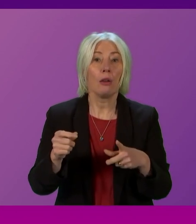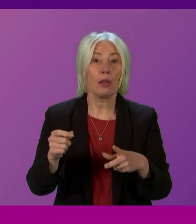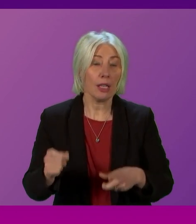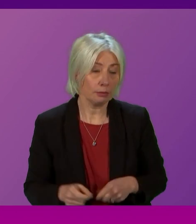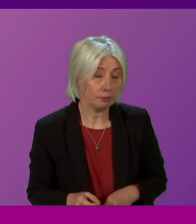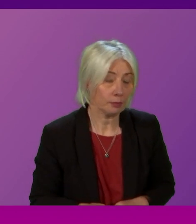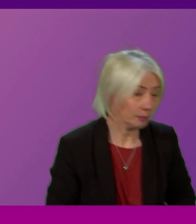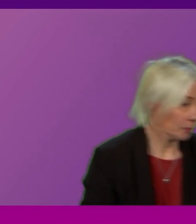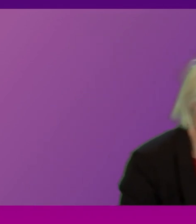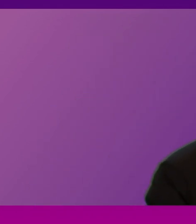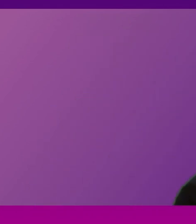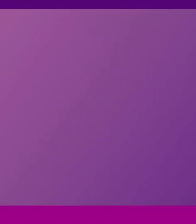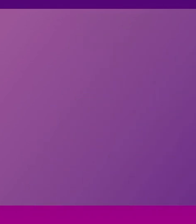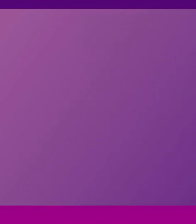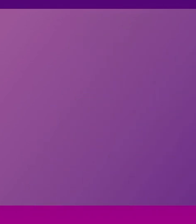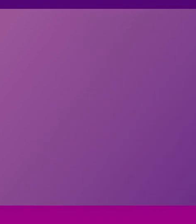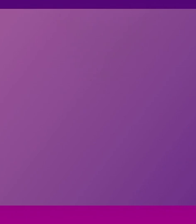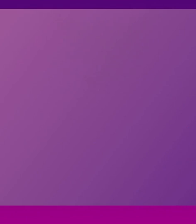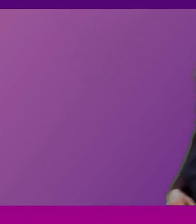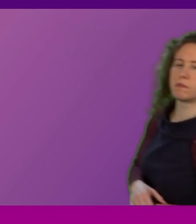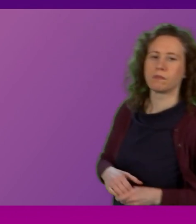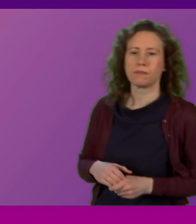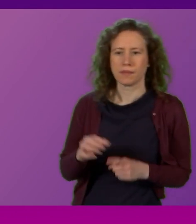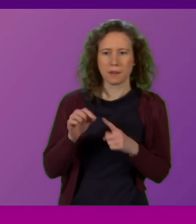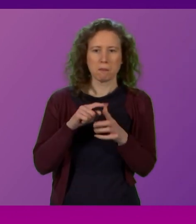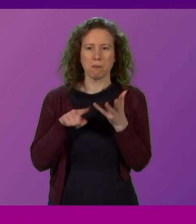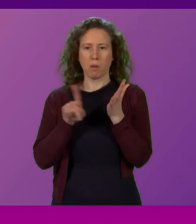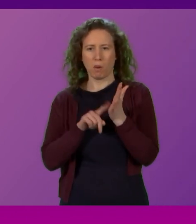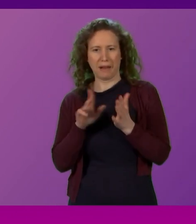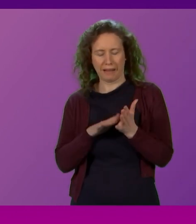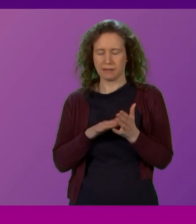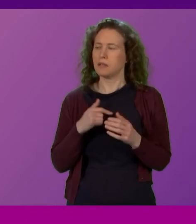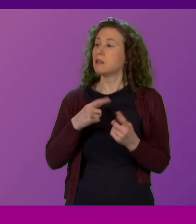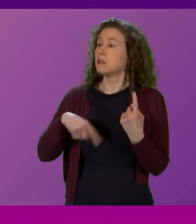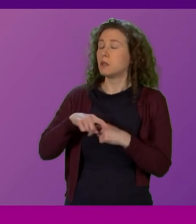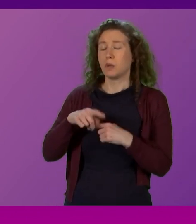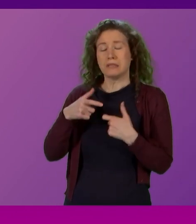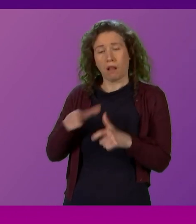The Tory UK Government continues to show contempt for workers with its proposed anti-trade union legislation.